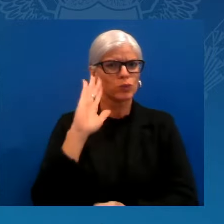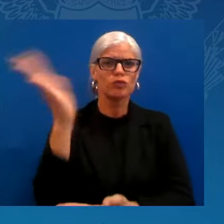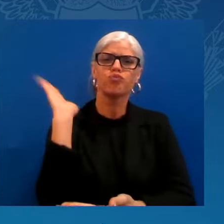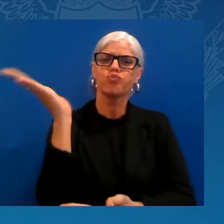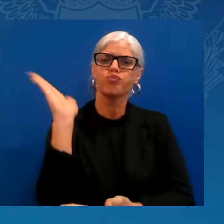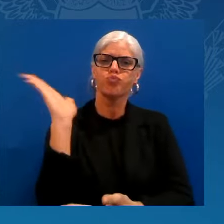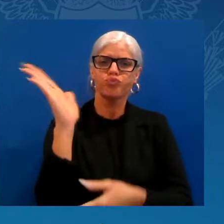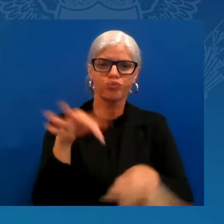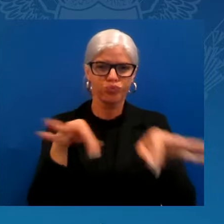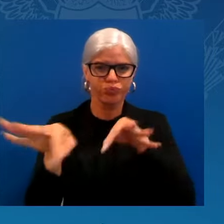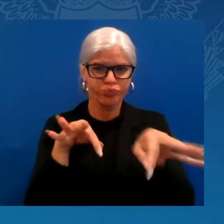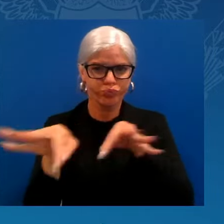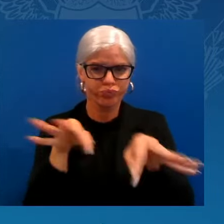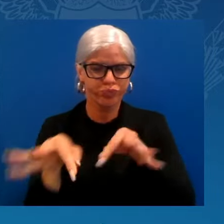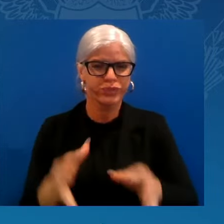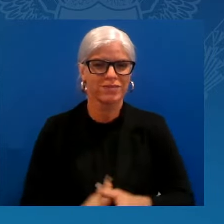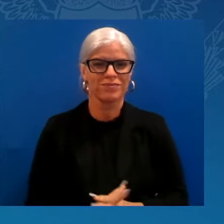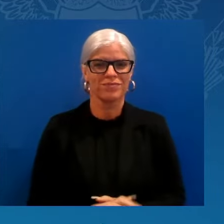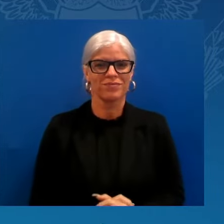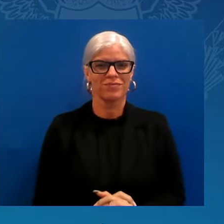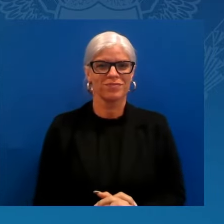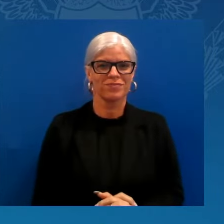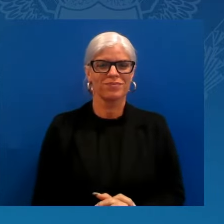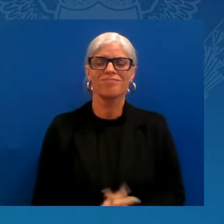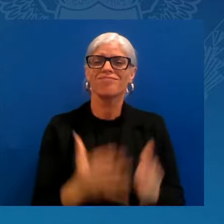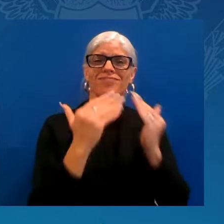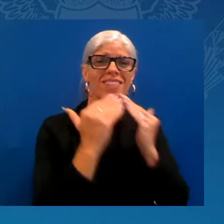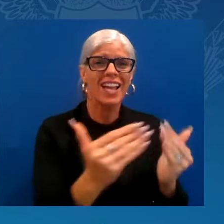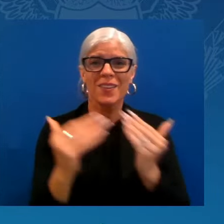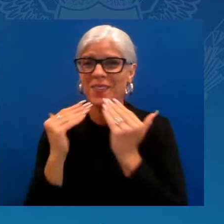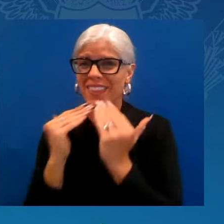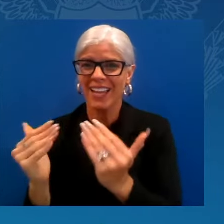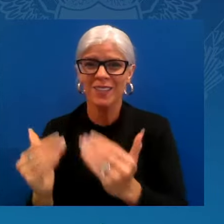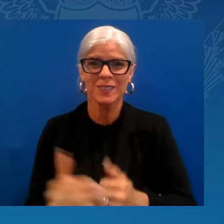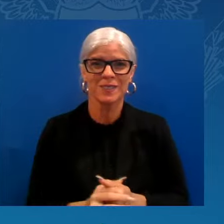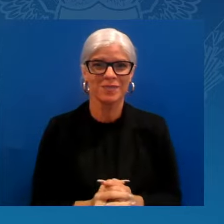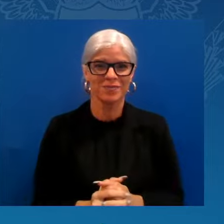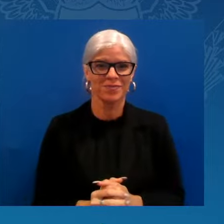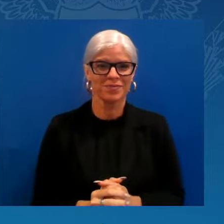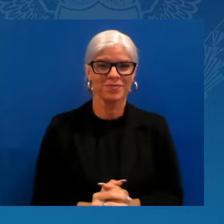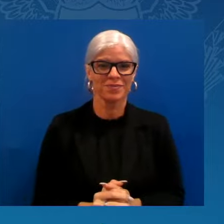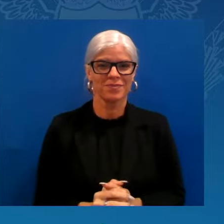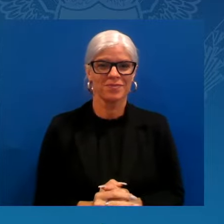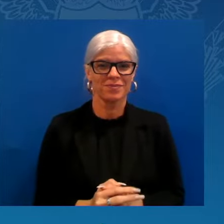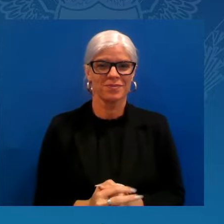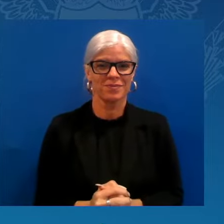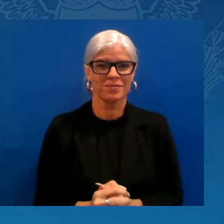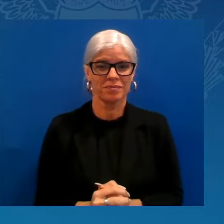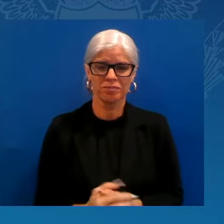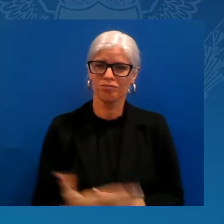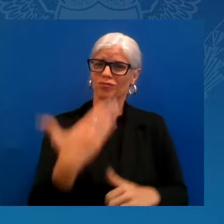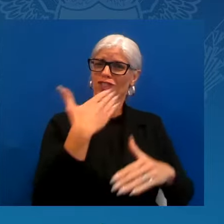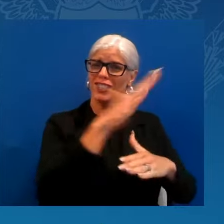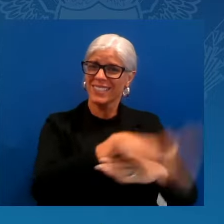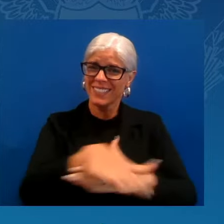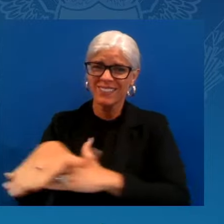The Vice President: Thank you. Thank you. Good evening, everyone. Good evening. Good evening. Thank you. Please have a seat. Good evening.